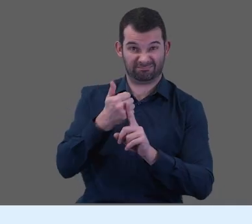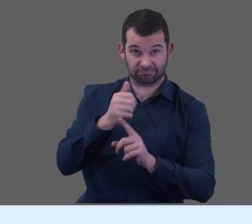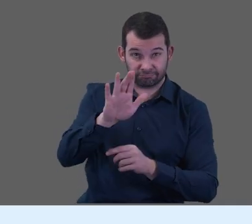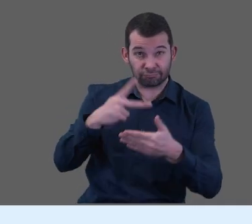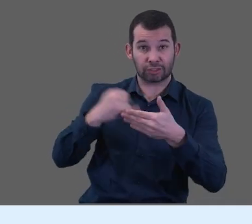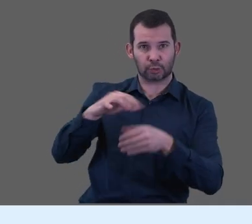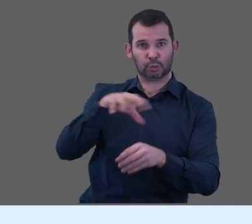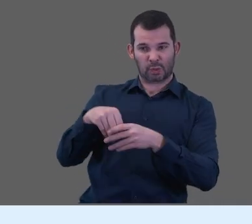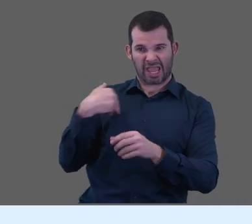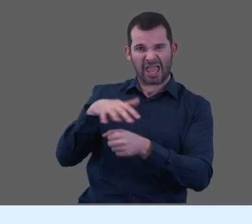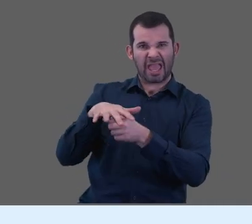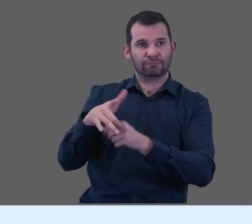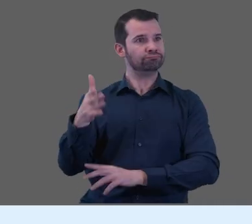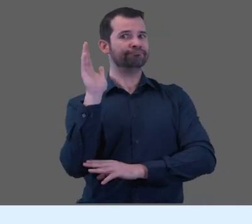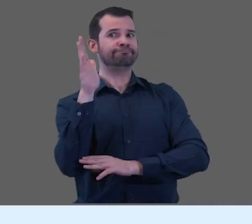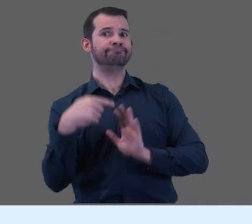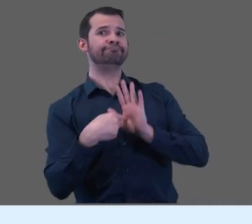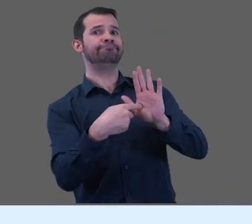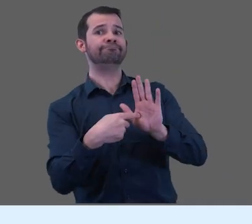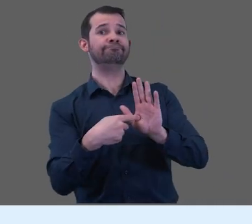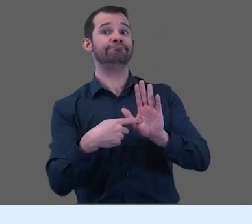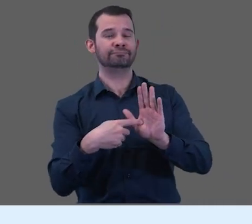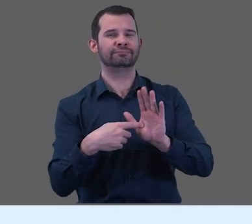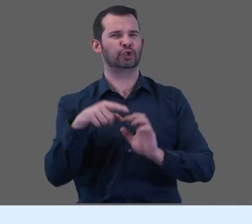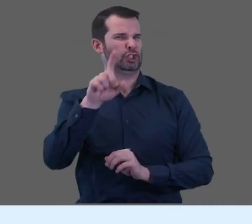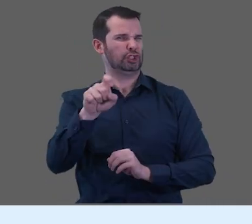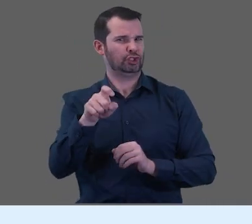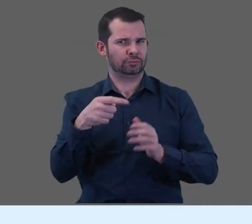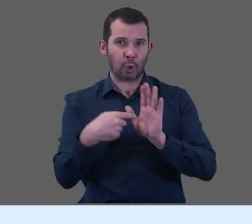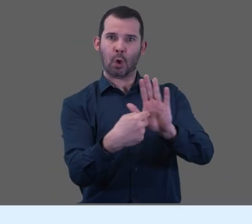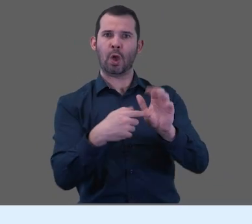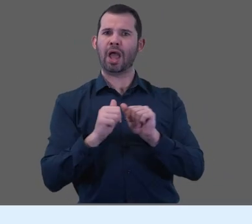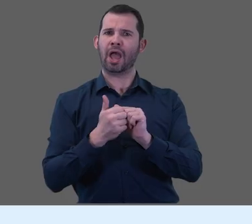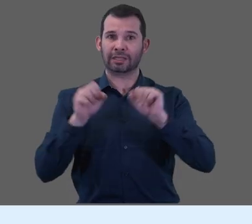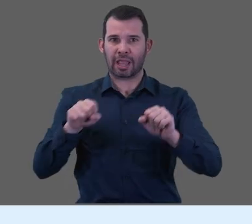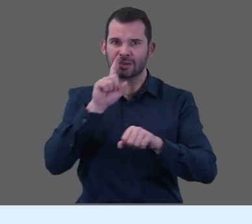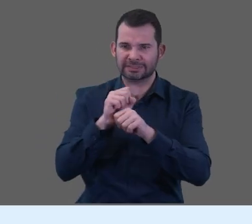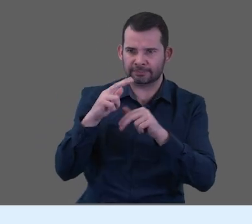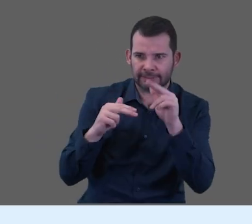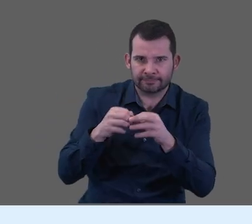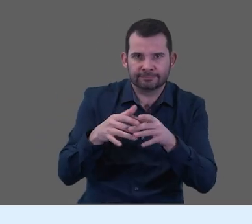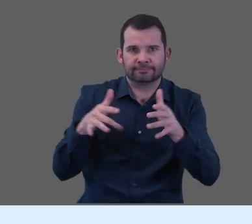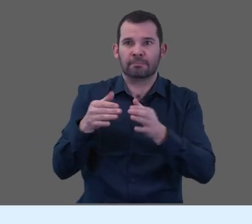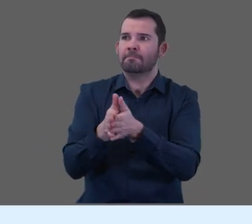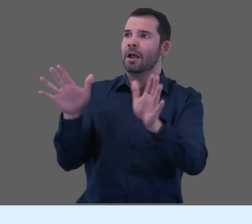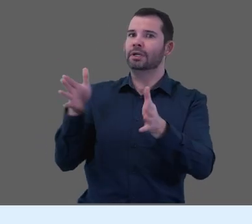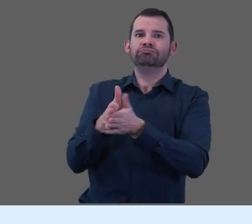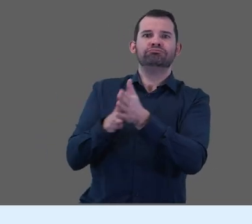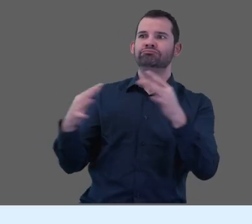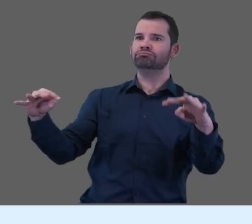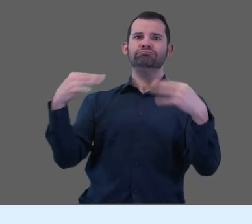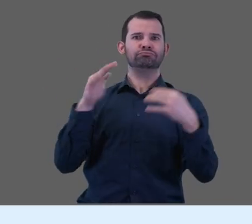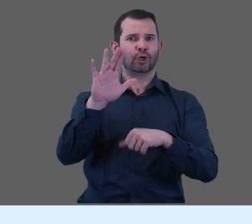If your project includes an element of presentation, you should show how you can build public interest in your work.